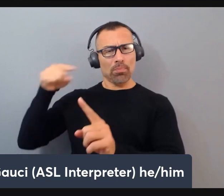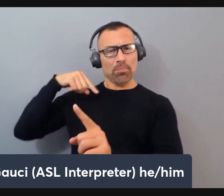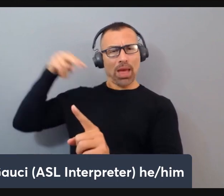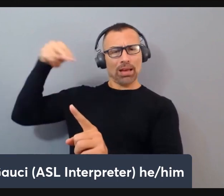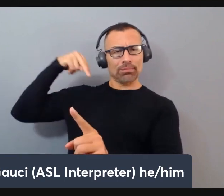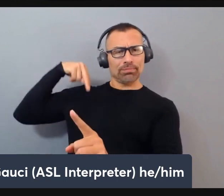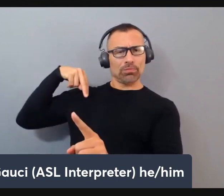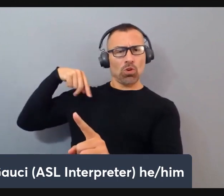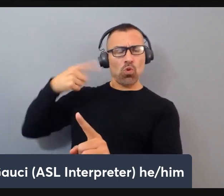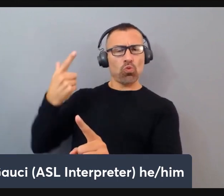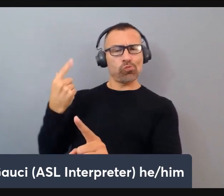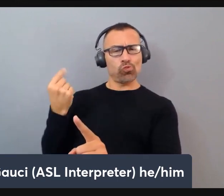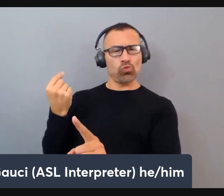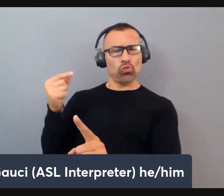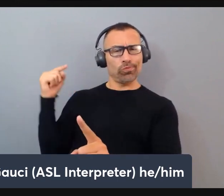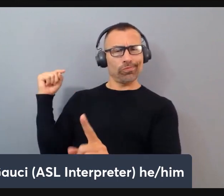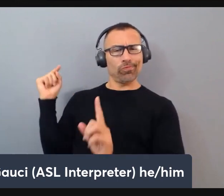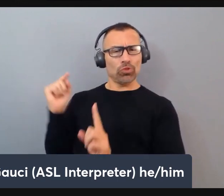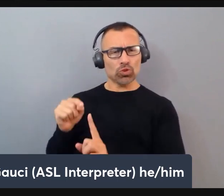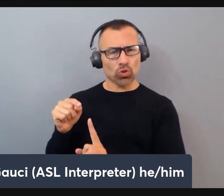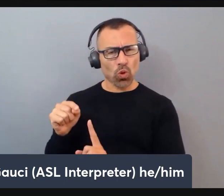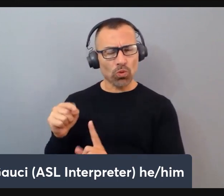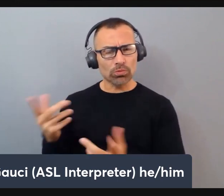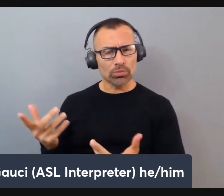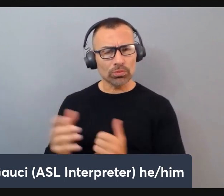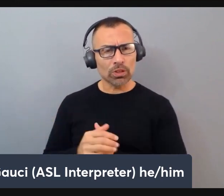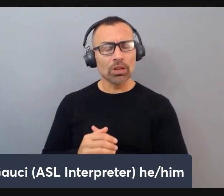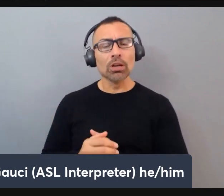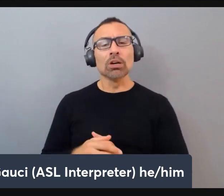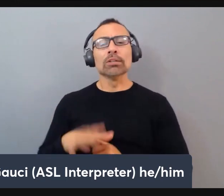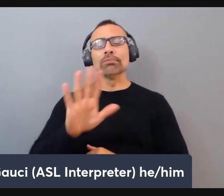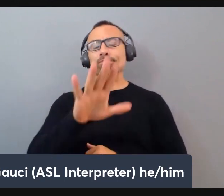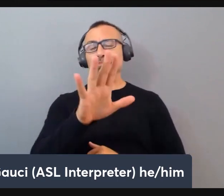But what if we look at it from, what if I have a startup or I have a small project